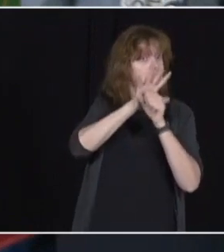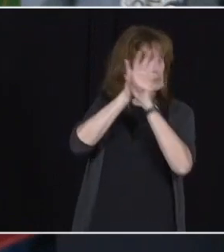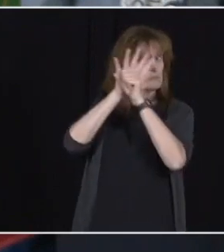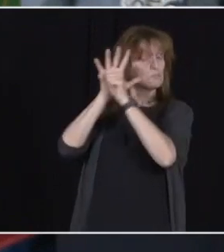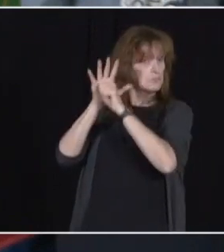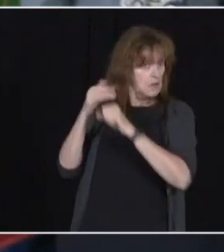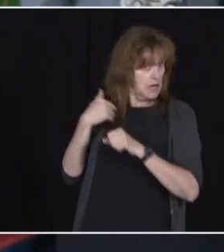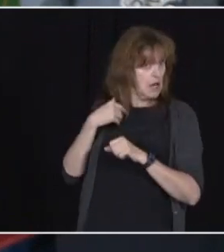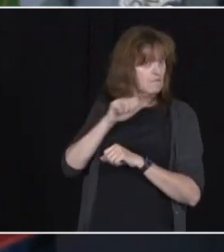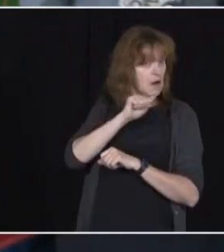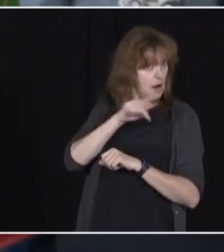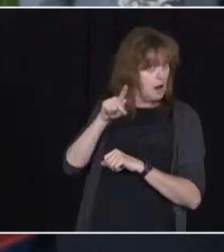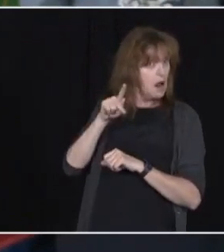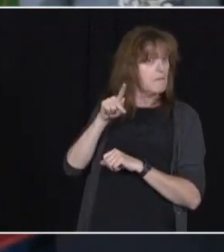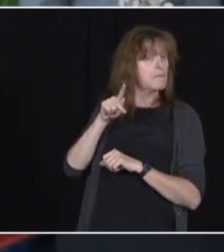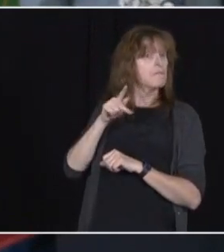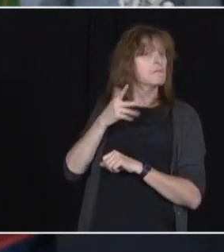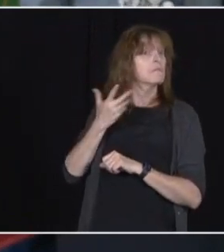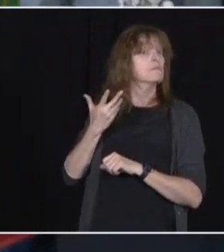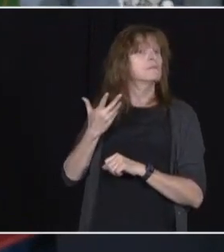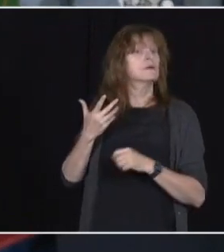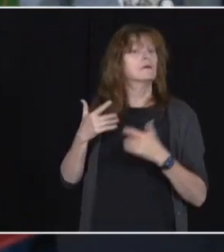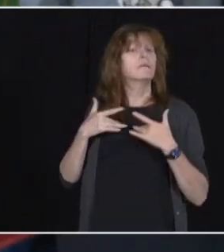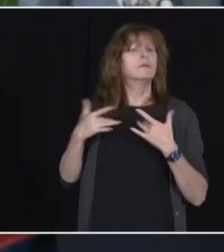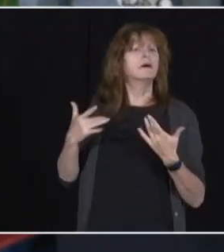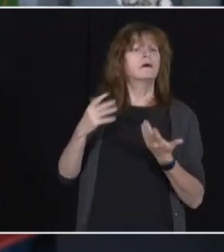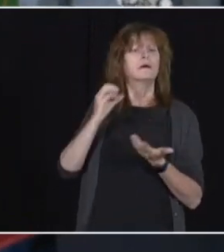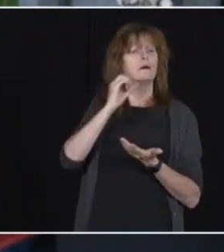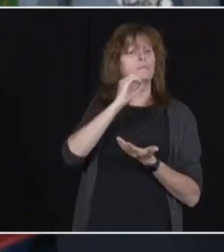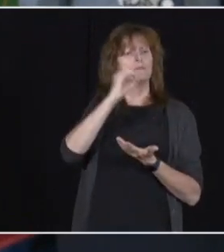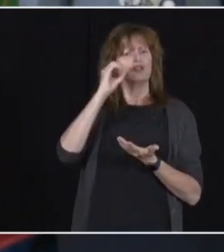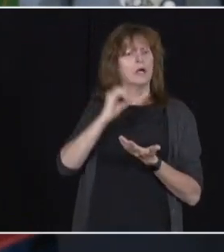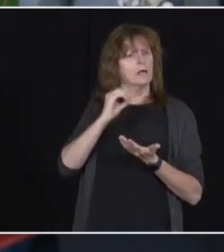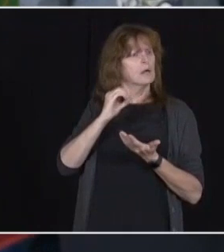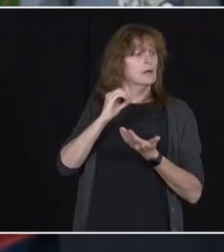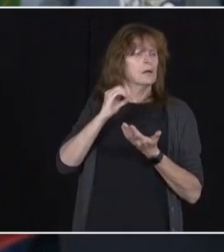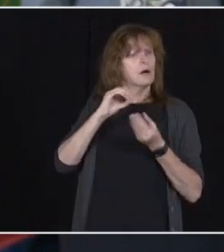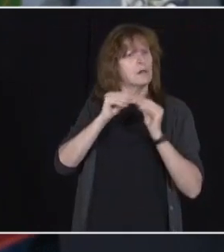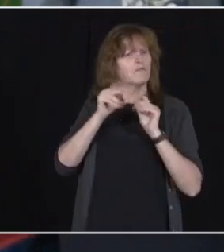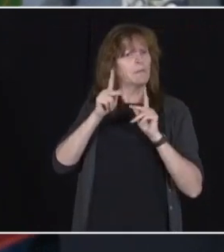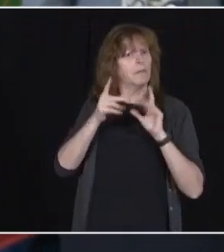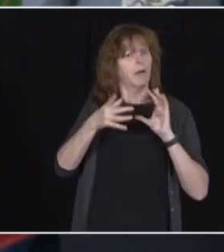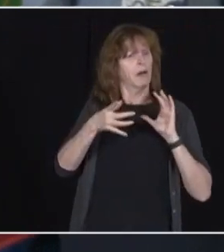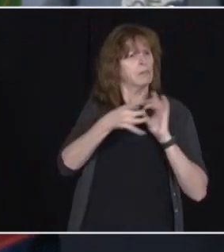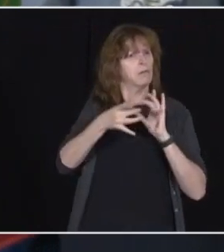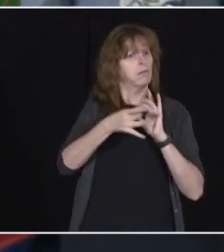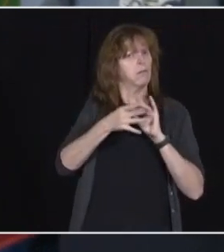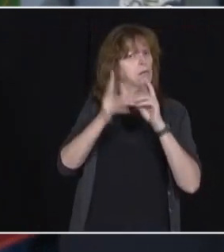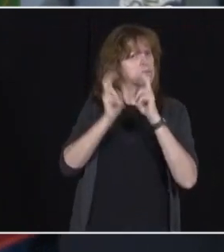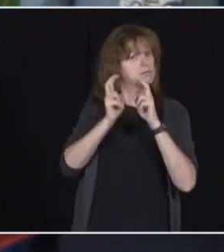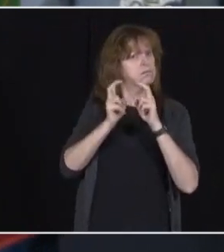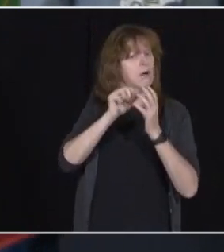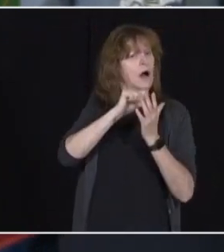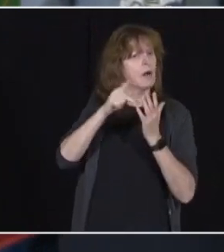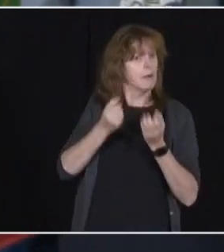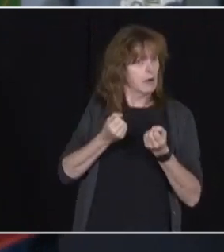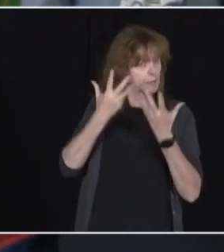areas I do have a nap, do you have any sense of is? What percentage of the population is dial-in of the app?